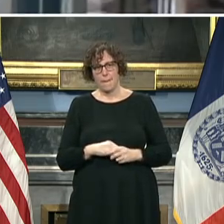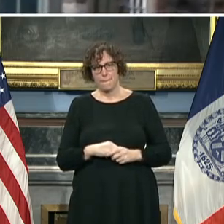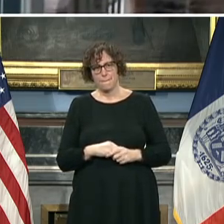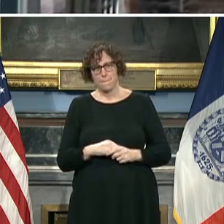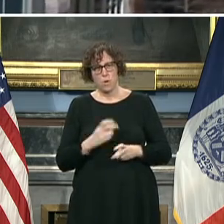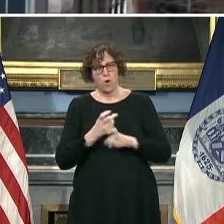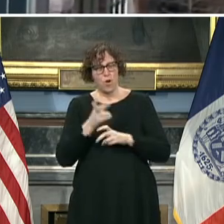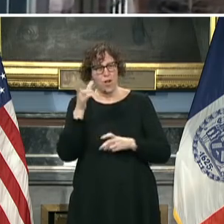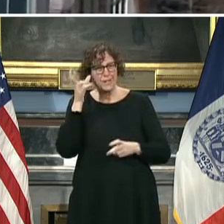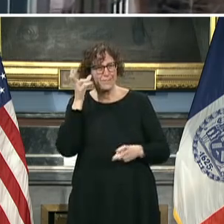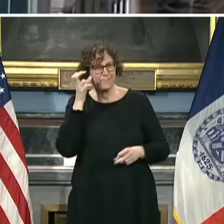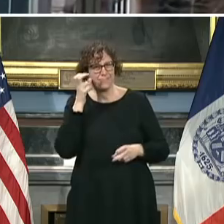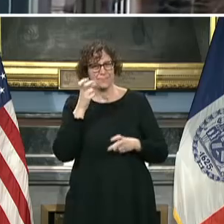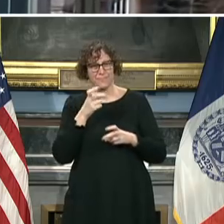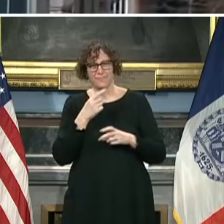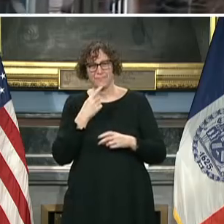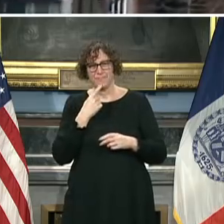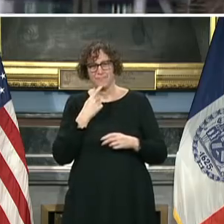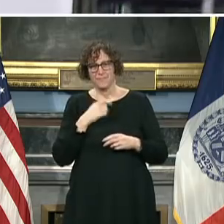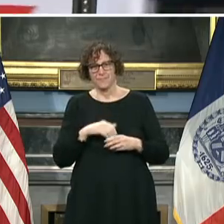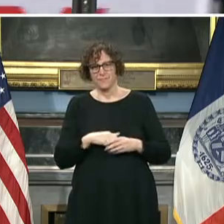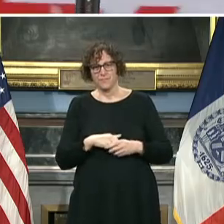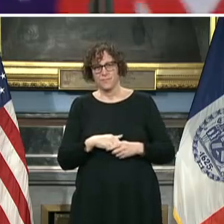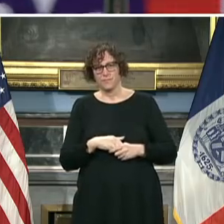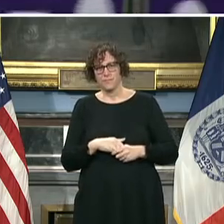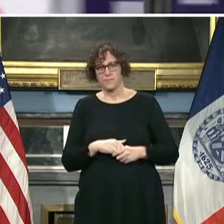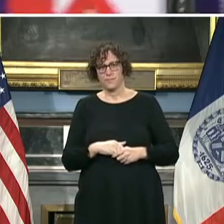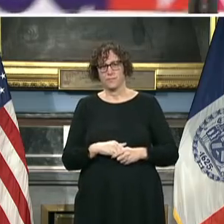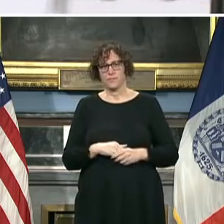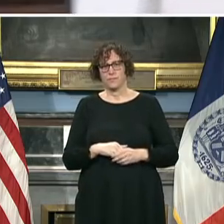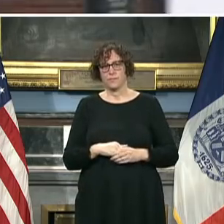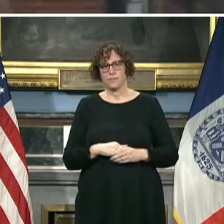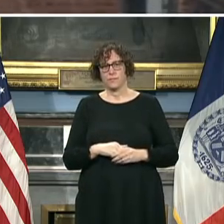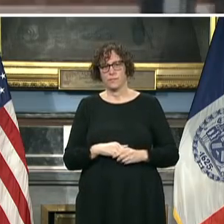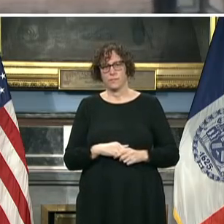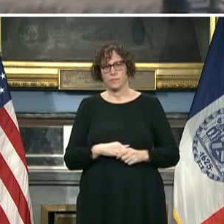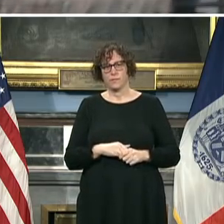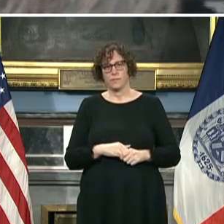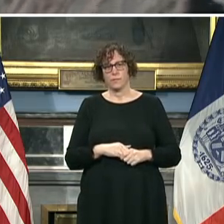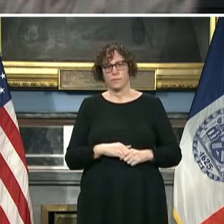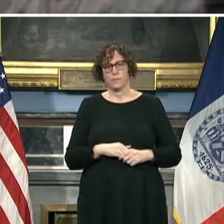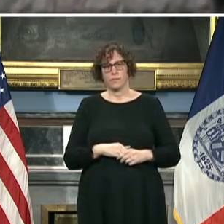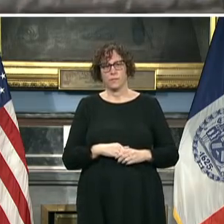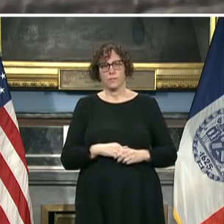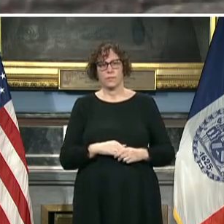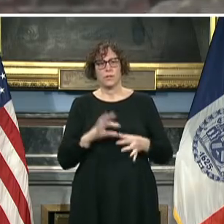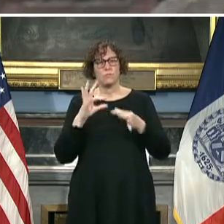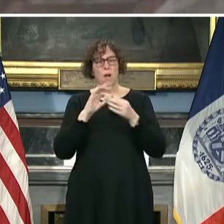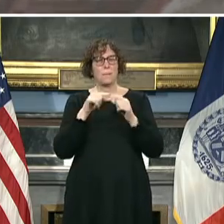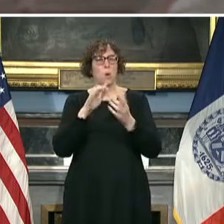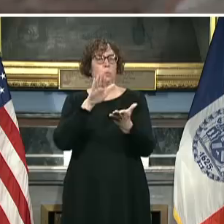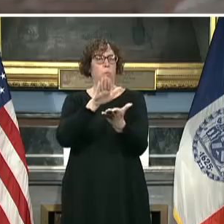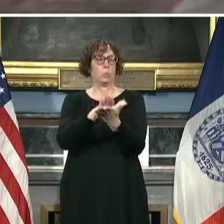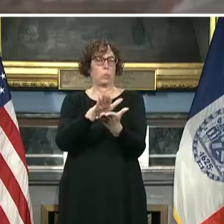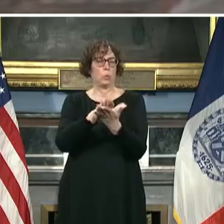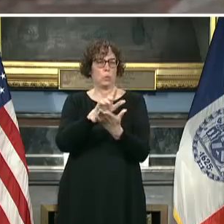HAVE TOY SA. [ INAUDIBLE QUESTION ]